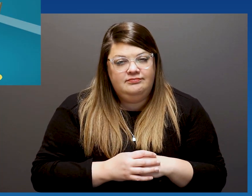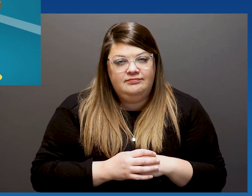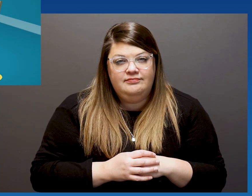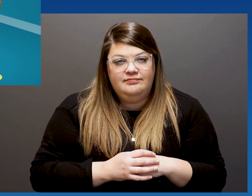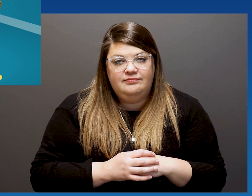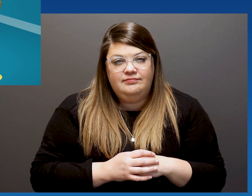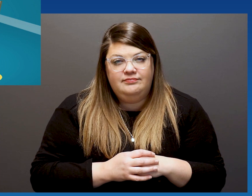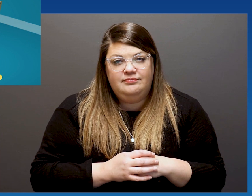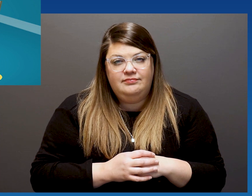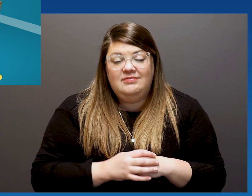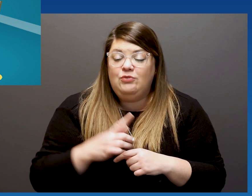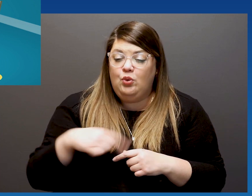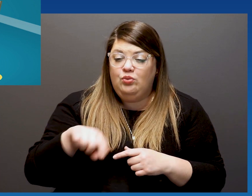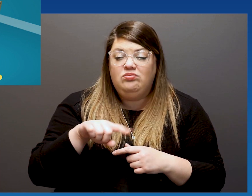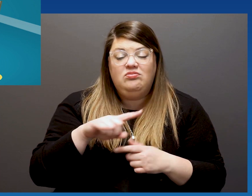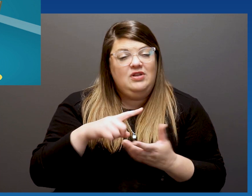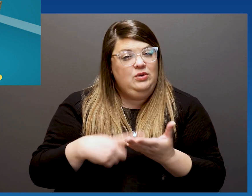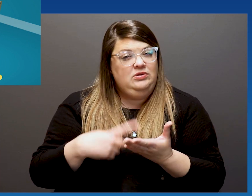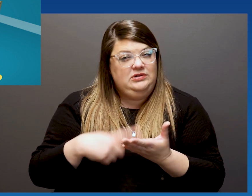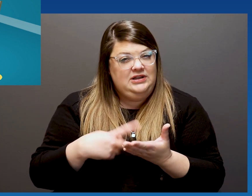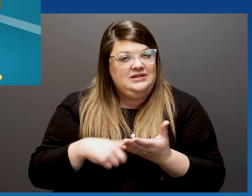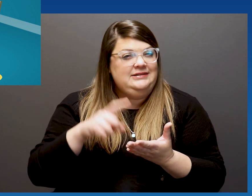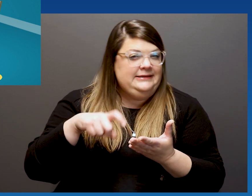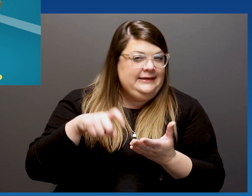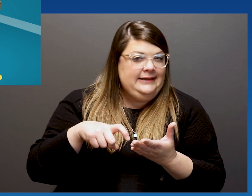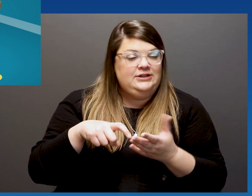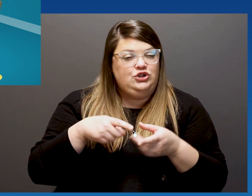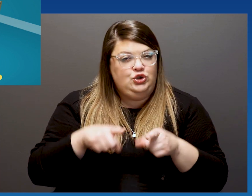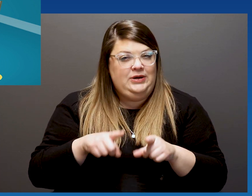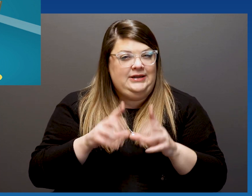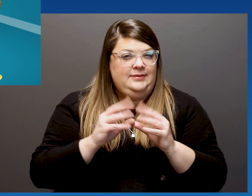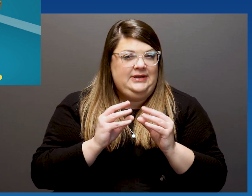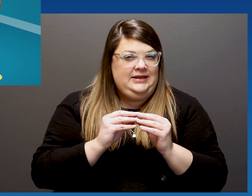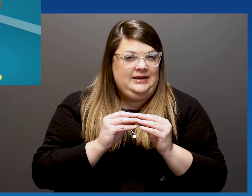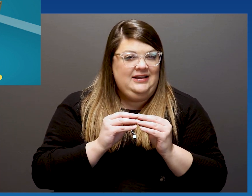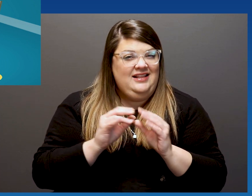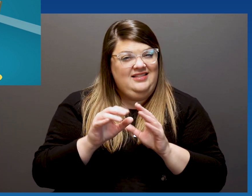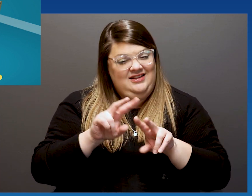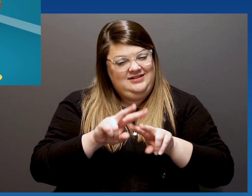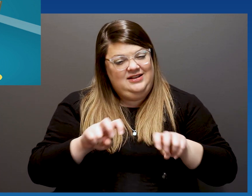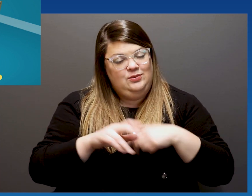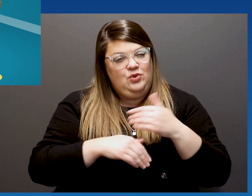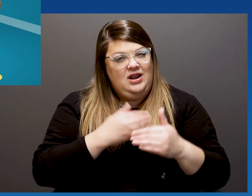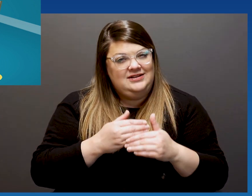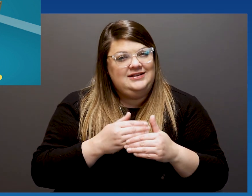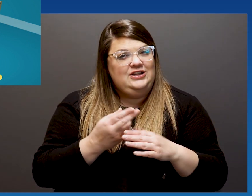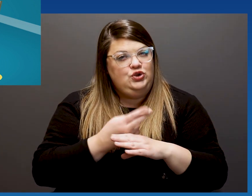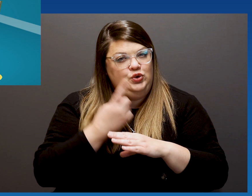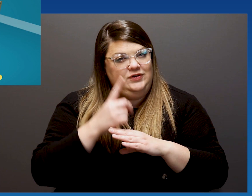They will be discussed at the planning meeting. The assessment process is used to identify the member's needs.